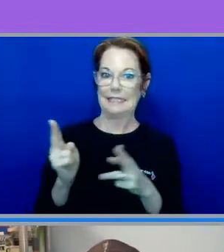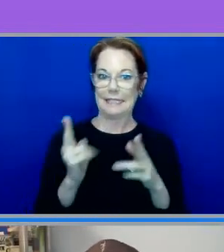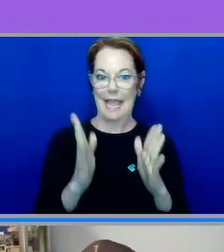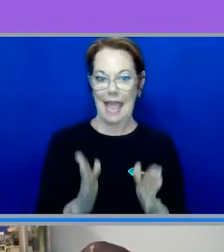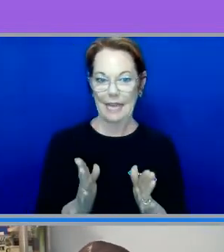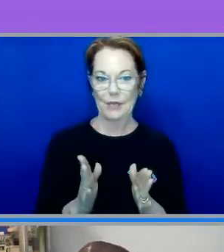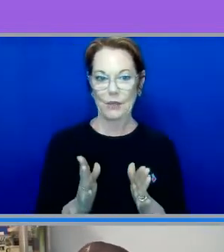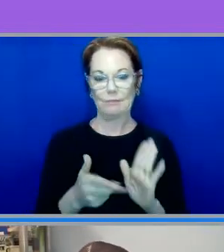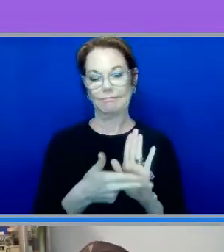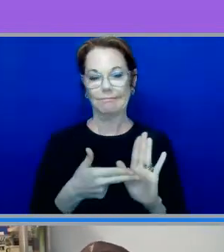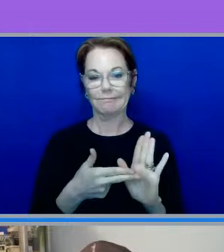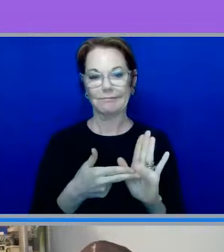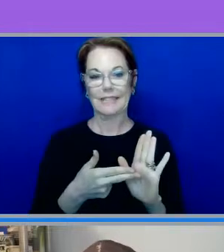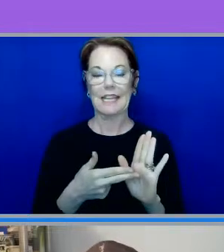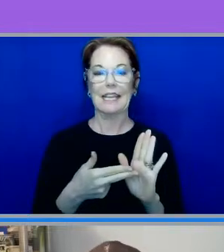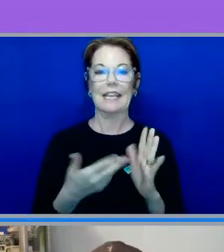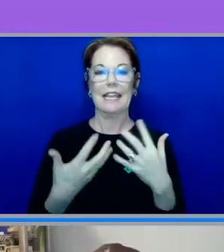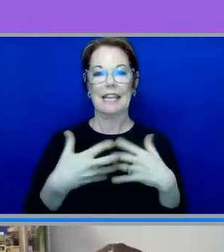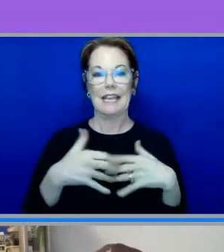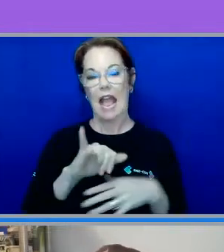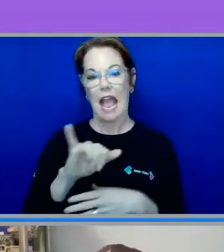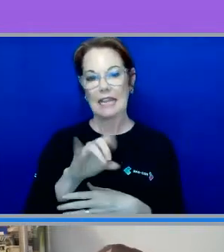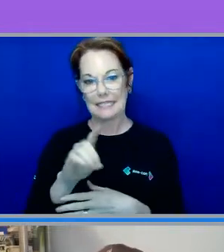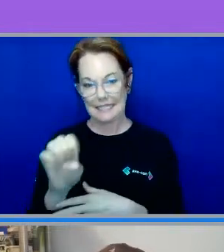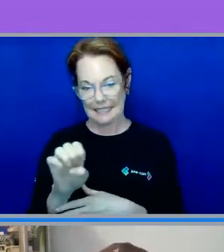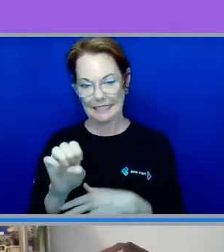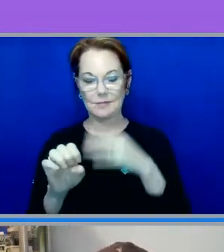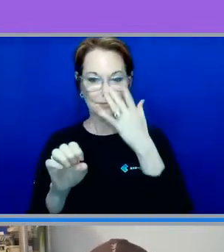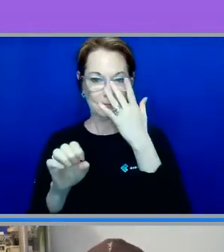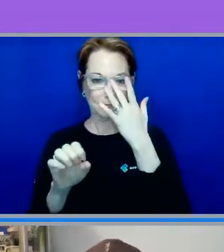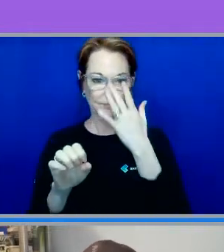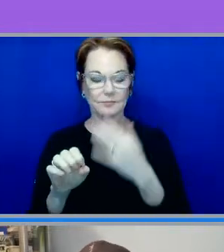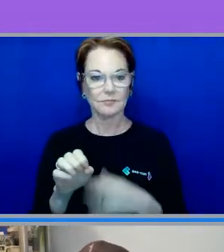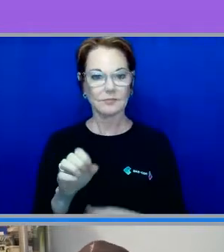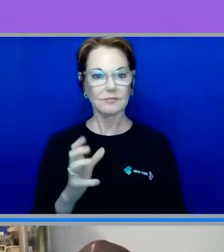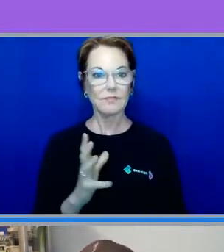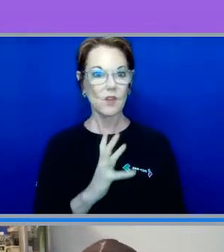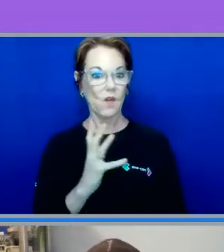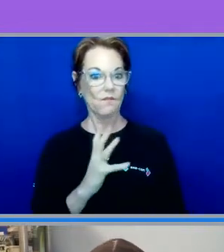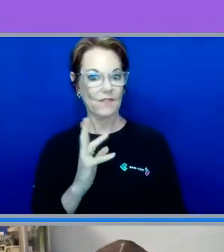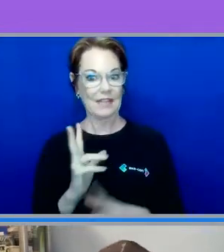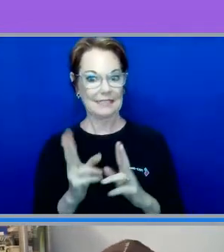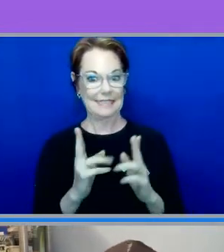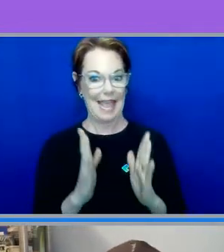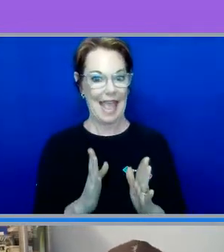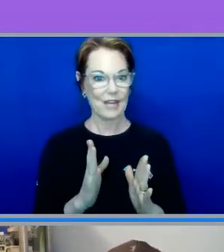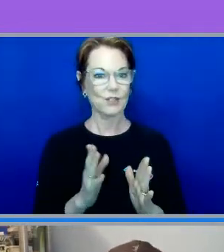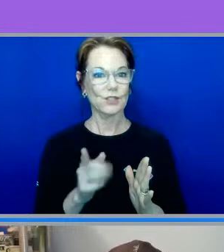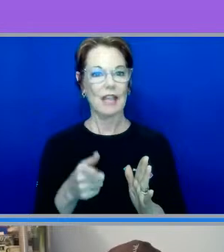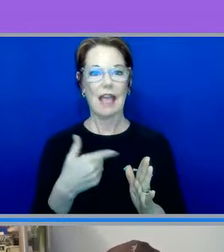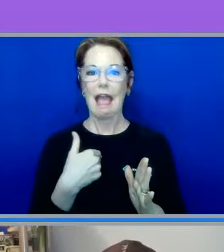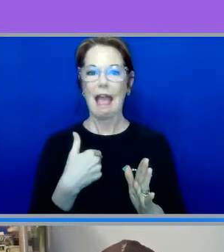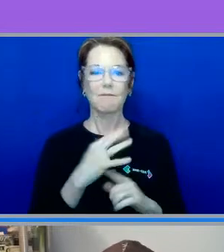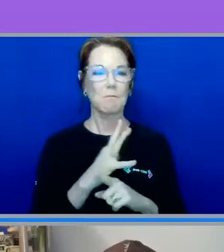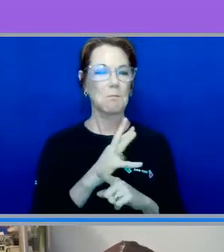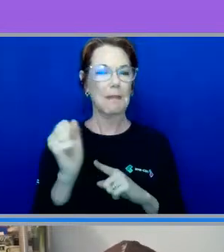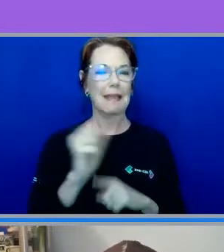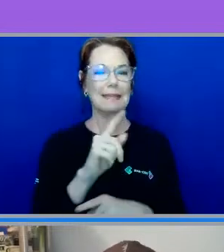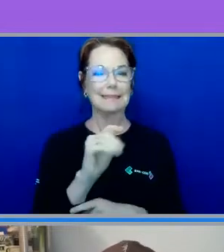integrated development environment or IDE for short. These fancy text editors have